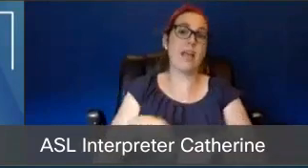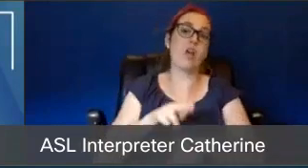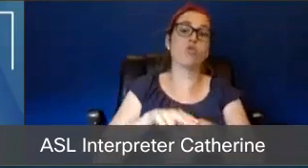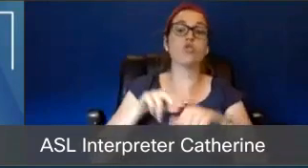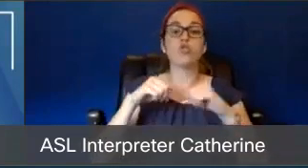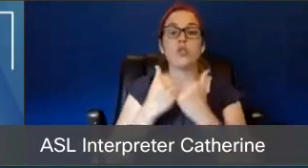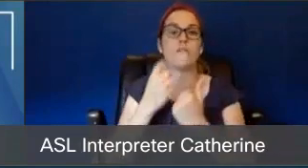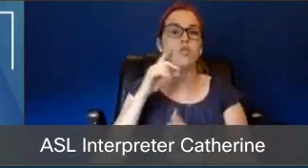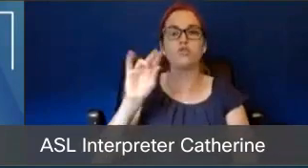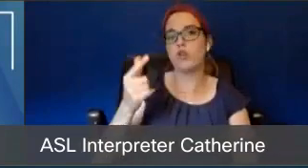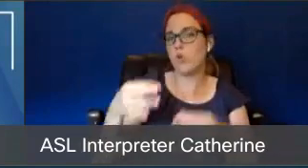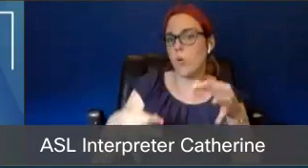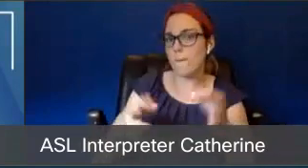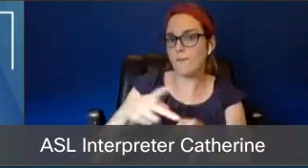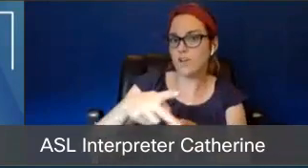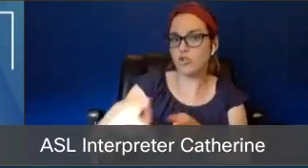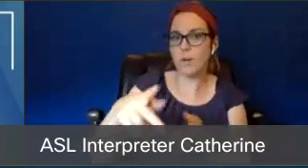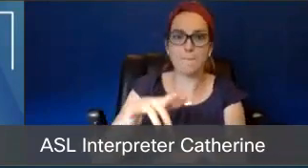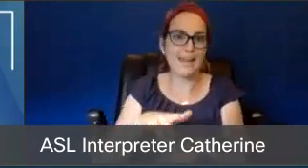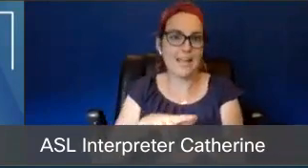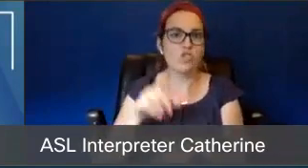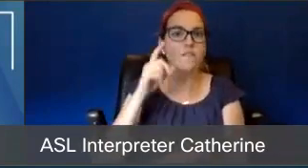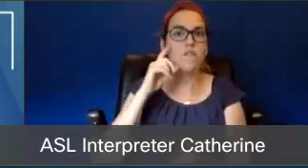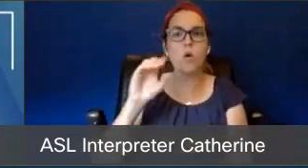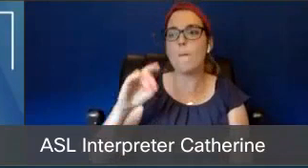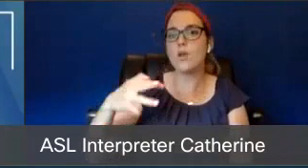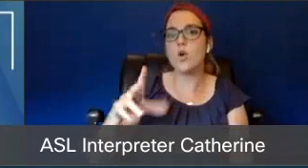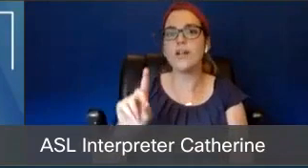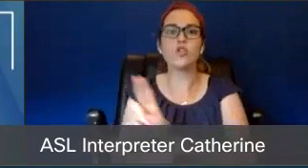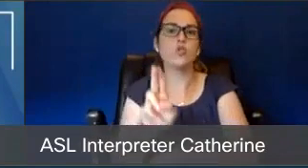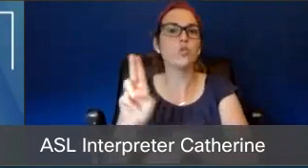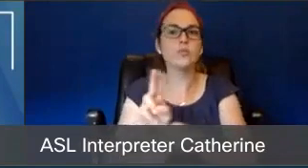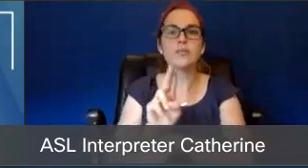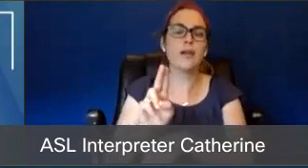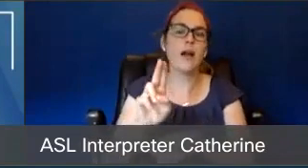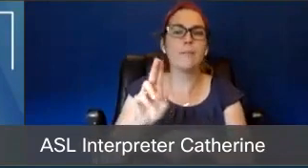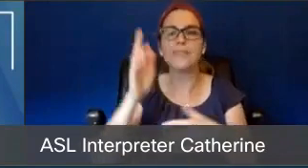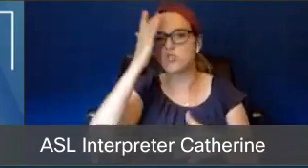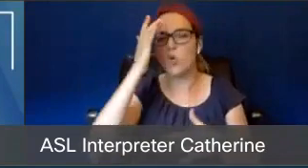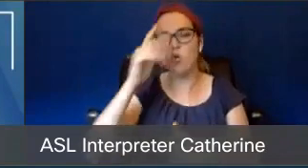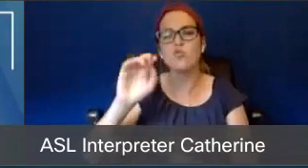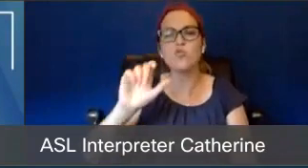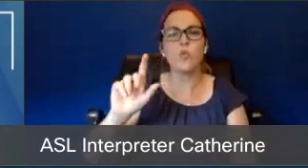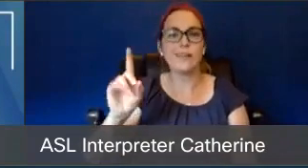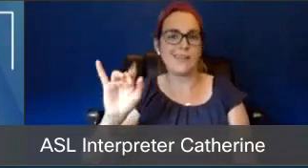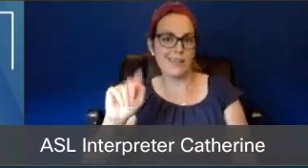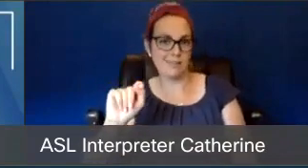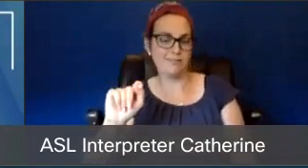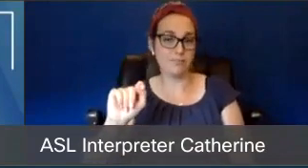Professionals Medication for Opioid Use Disorder Toolkit. We appreciate you taking the time to participate today.